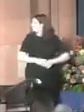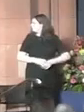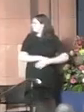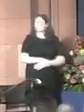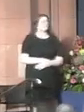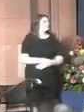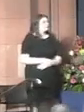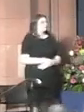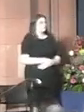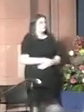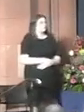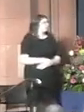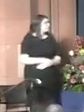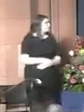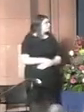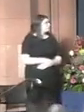(BAGPIPES PLAYING)